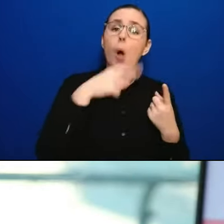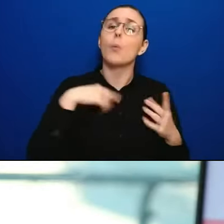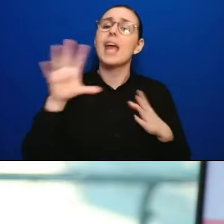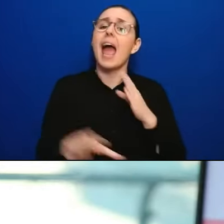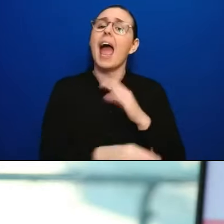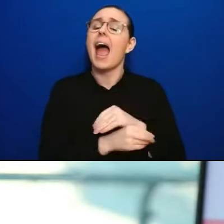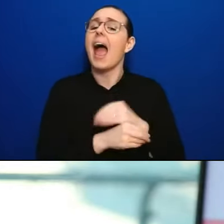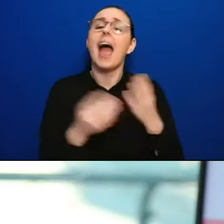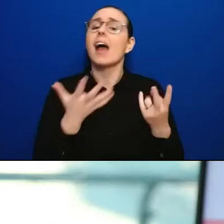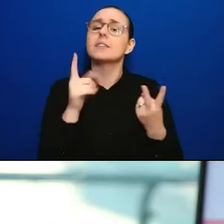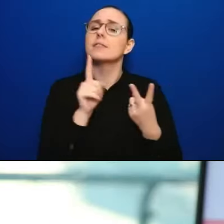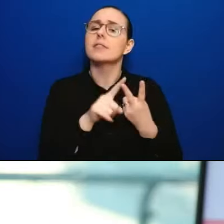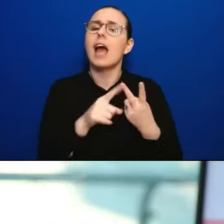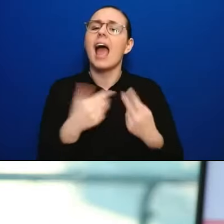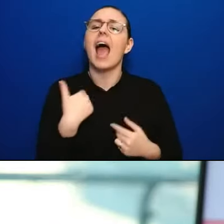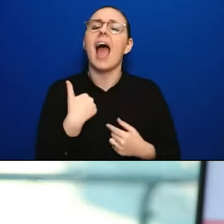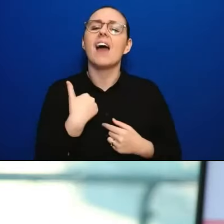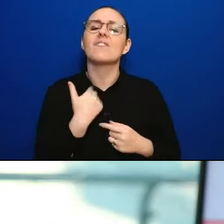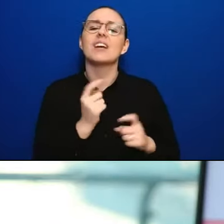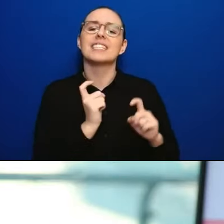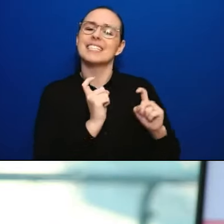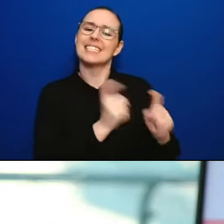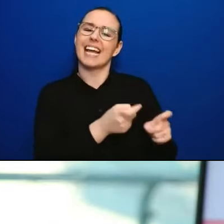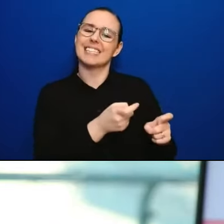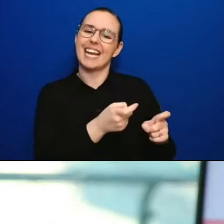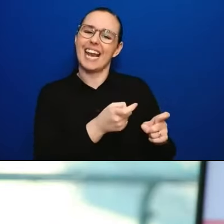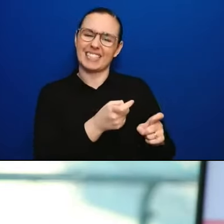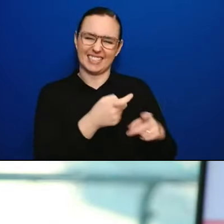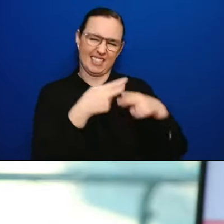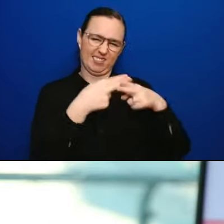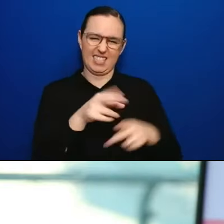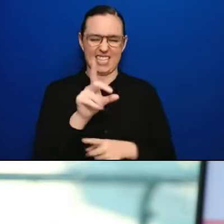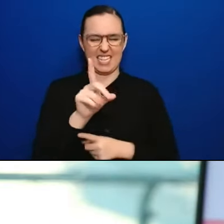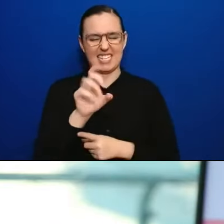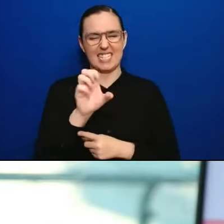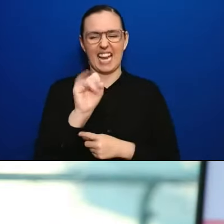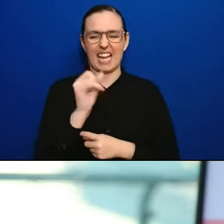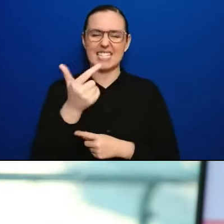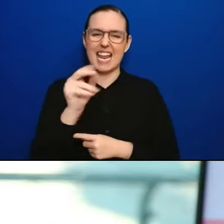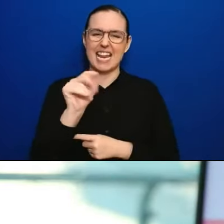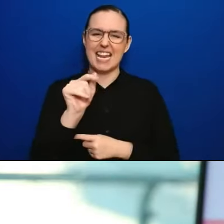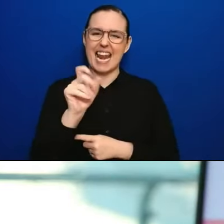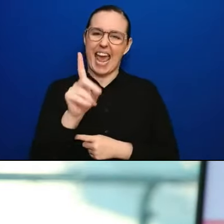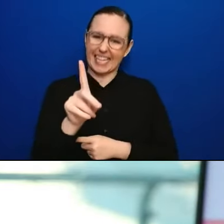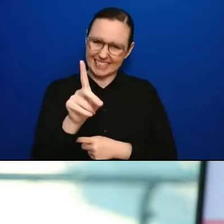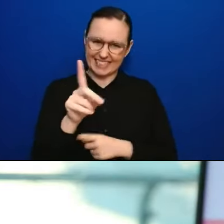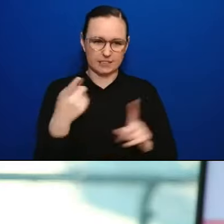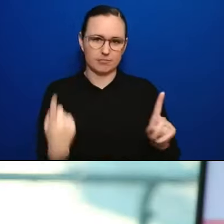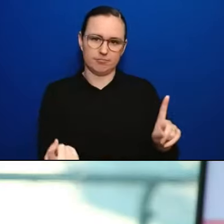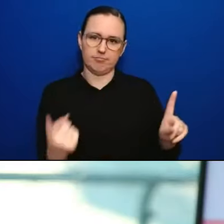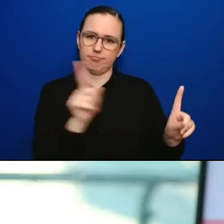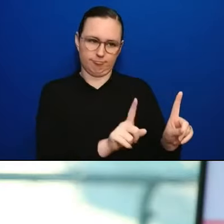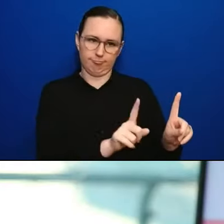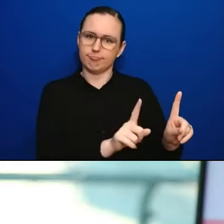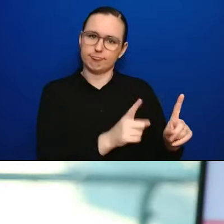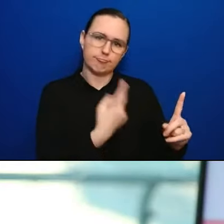long-term care, they can have a designated visitor. So that can be two for some